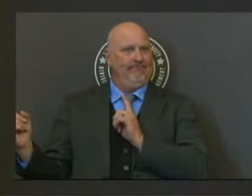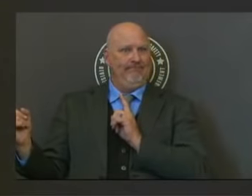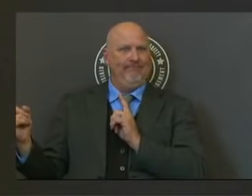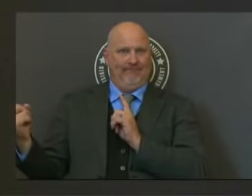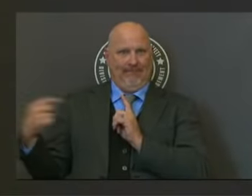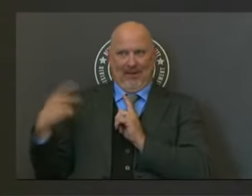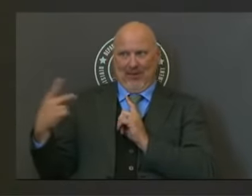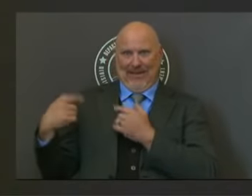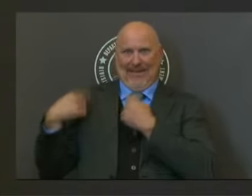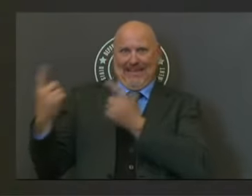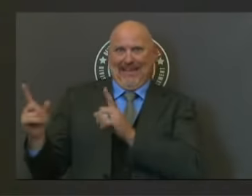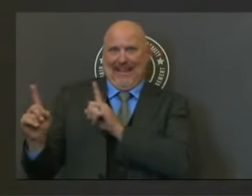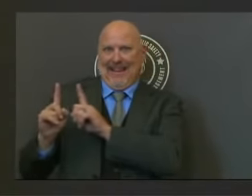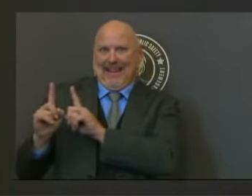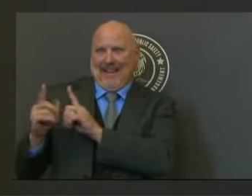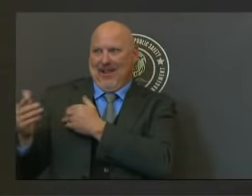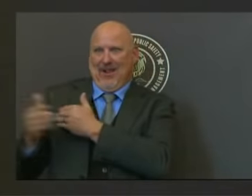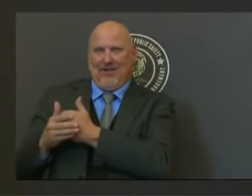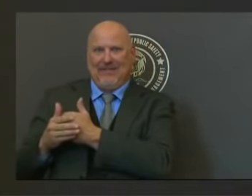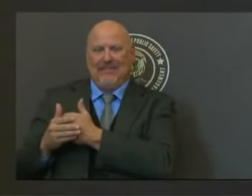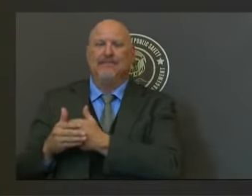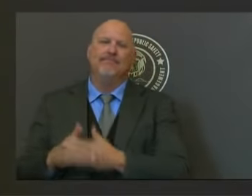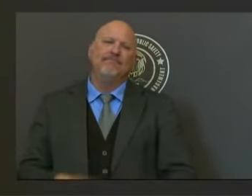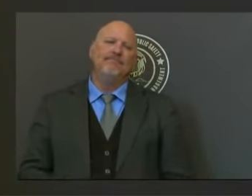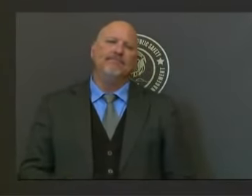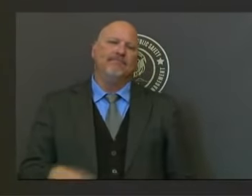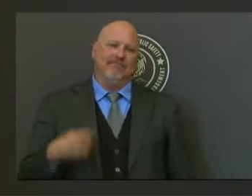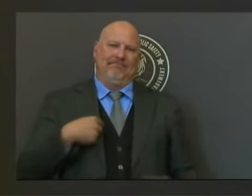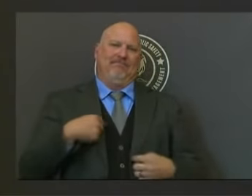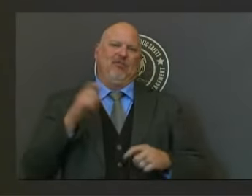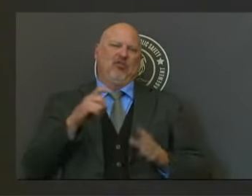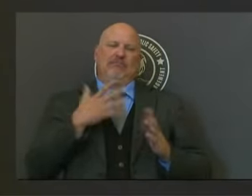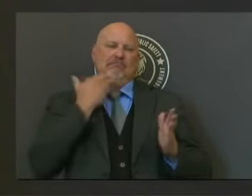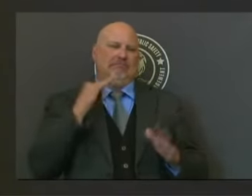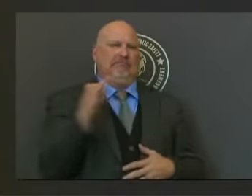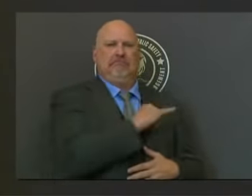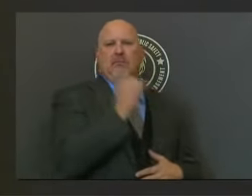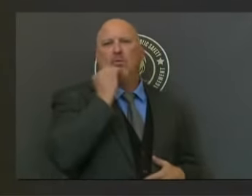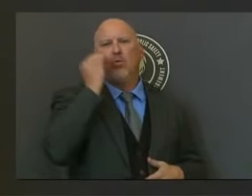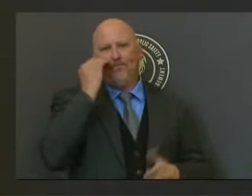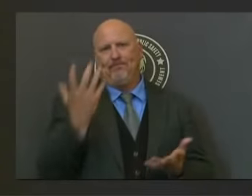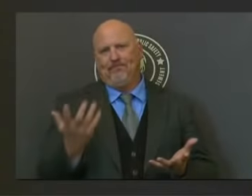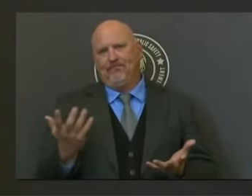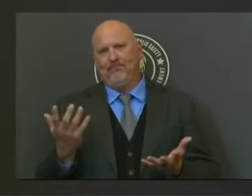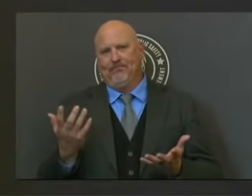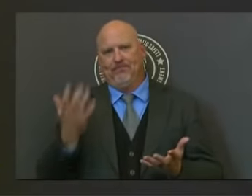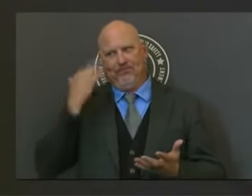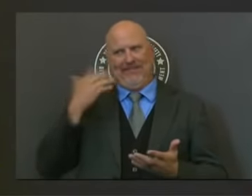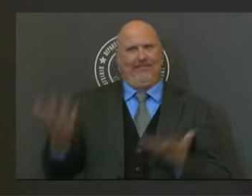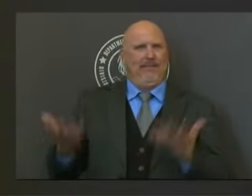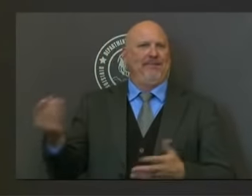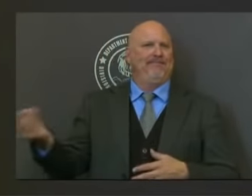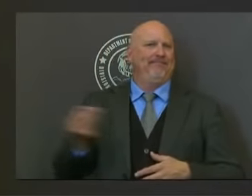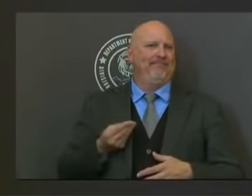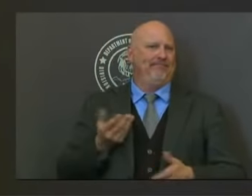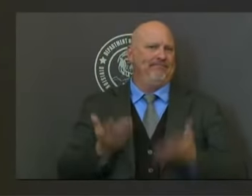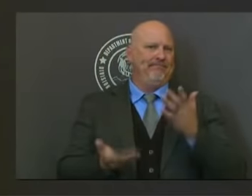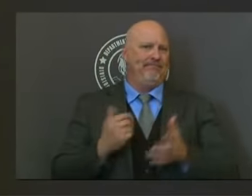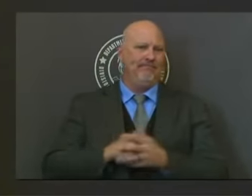where high transmission levels and we're asking for individual